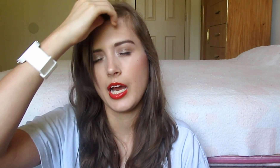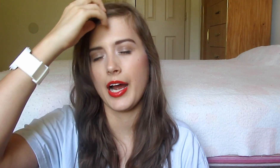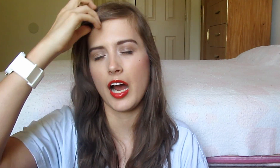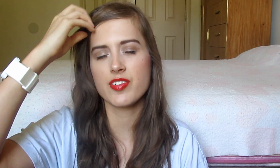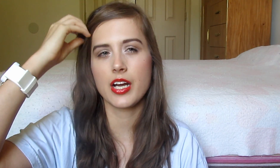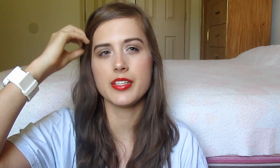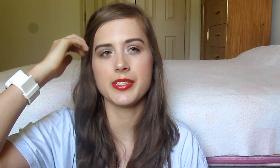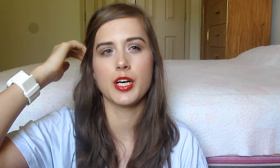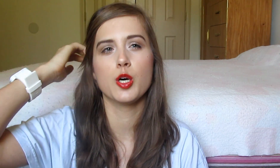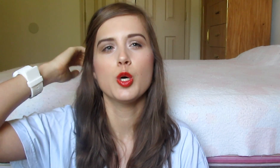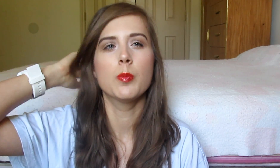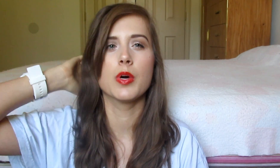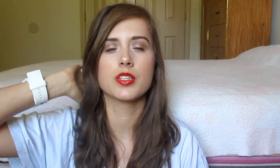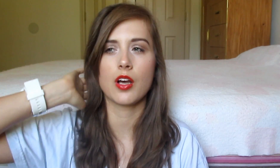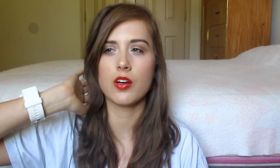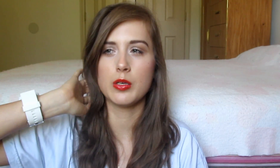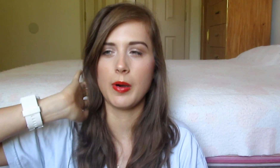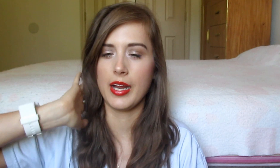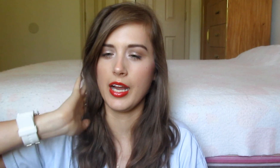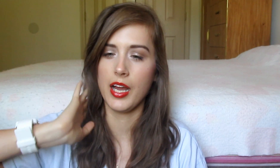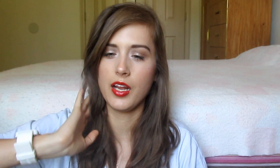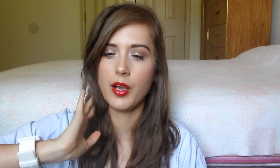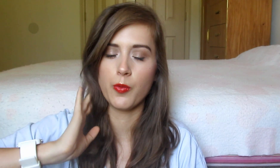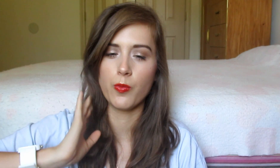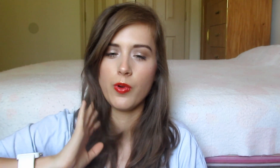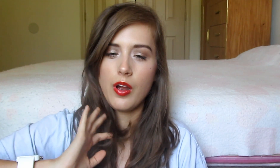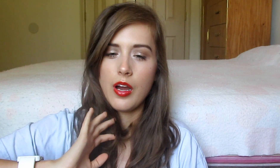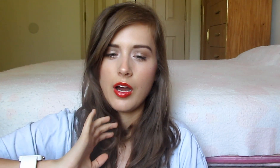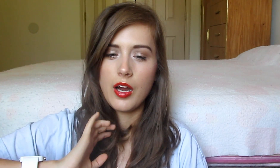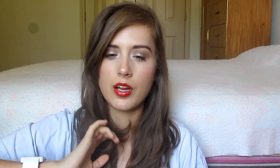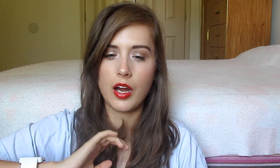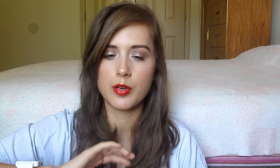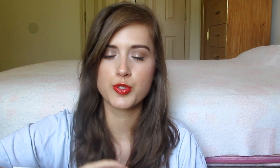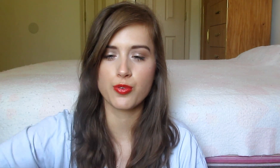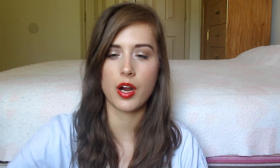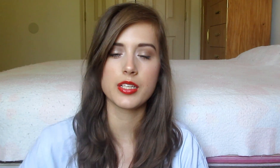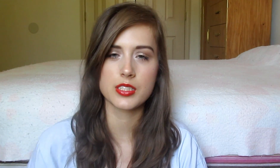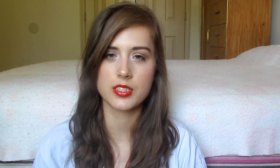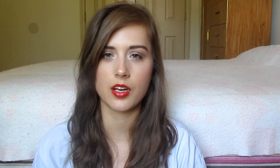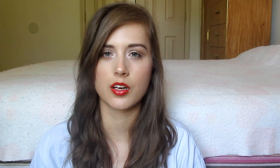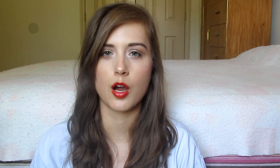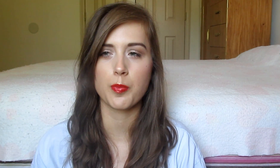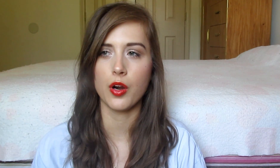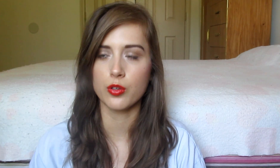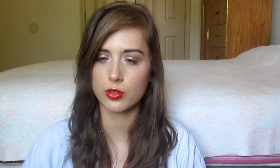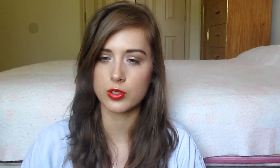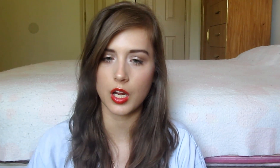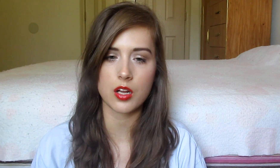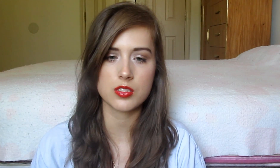I have an idea, but it’s all in my head and I’m trying to set it up on Google Docs